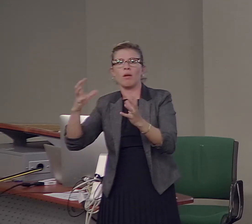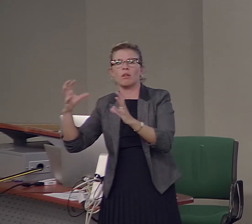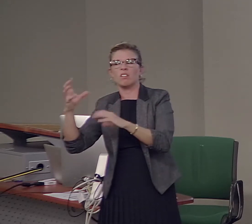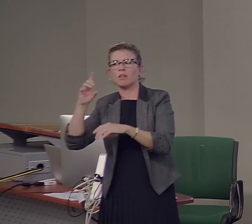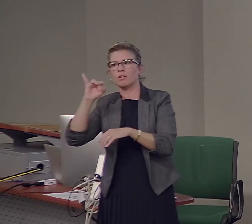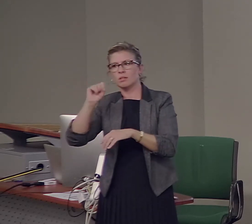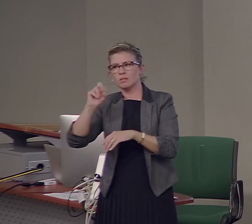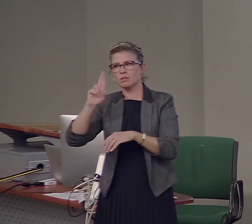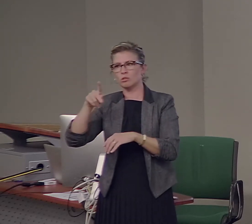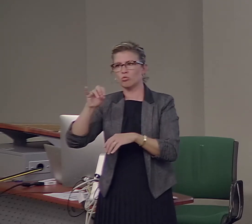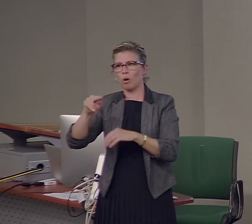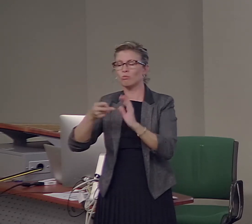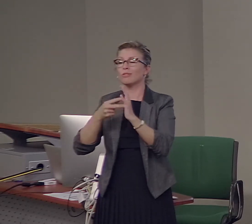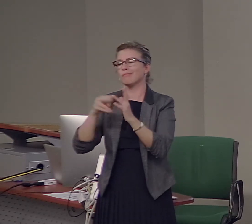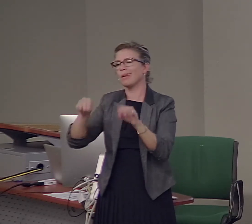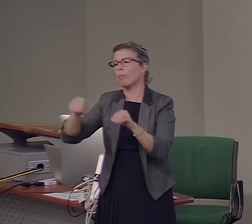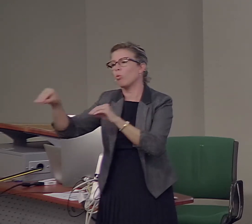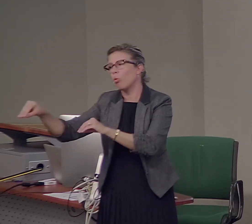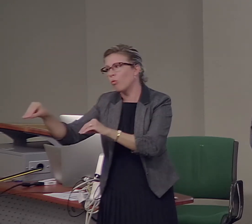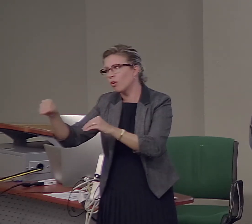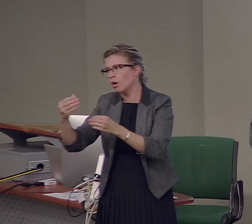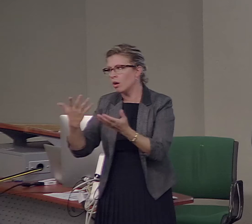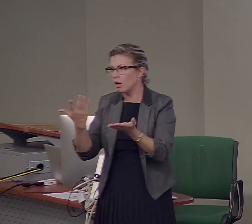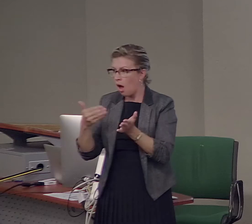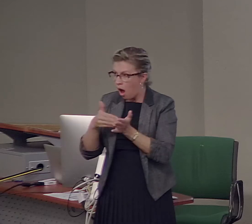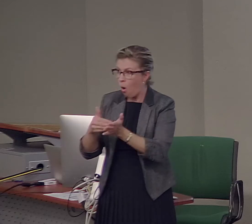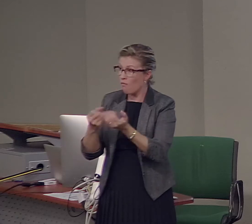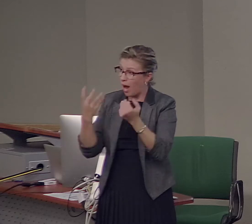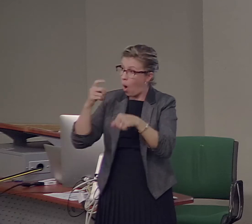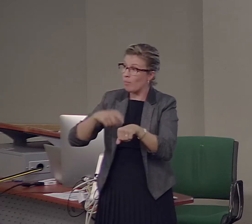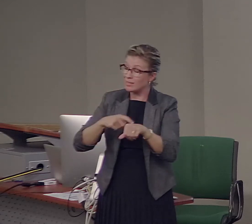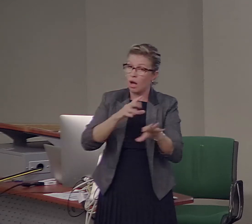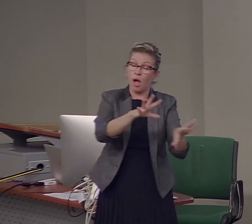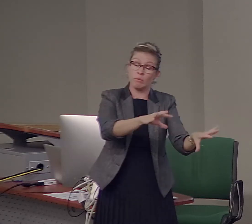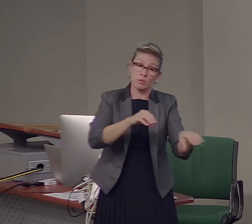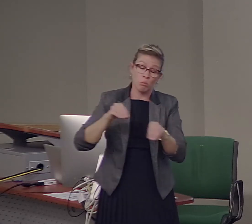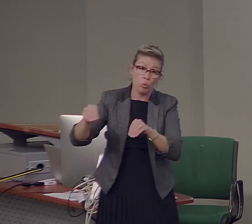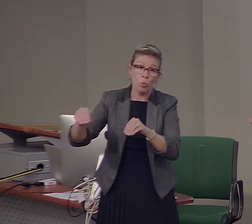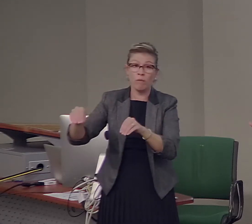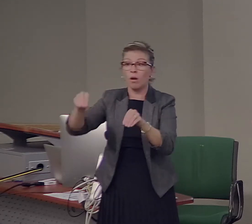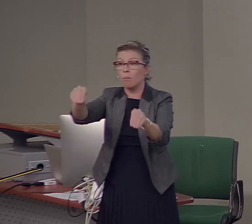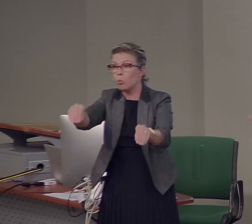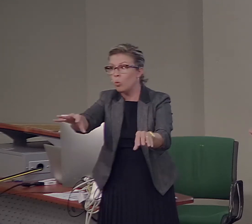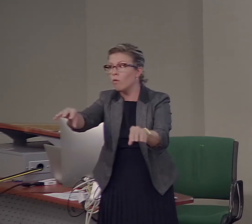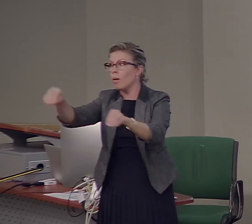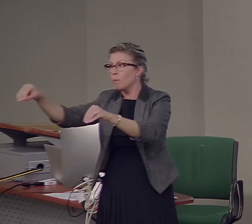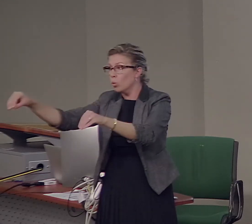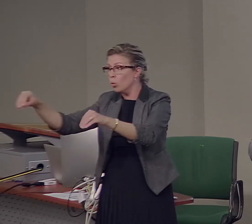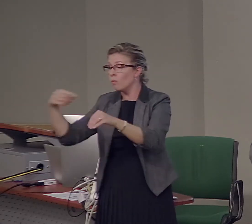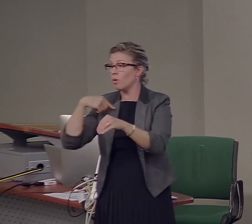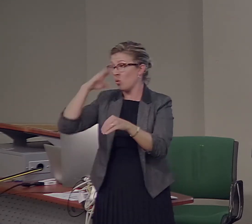the child moved out of the initial placement. And we know from the foster care literature here